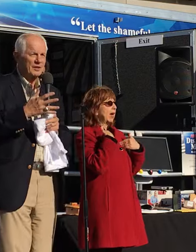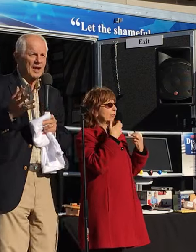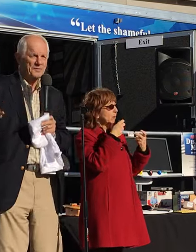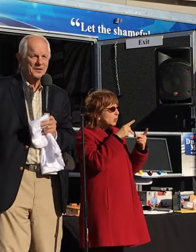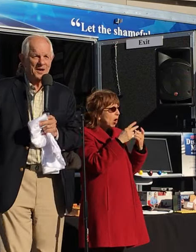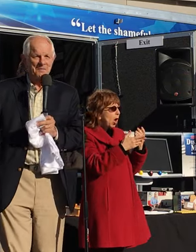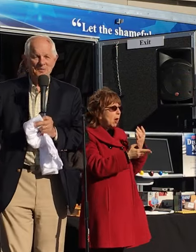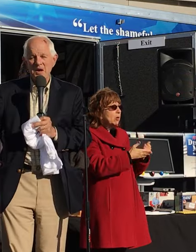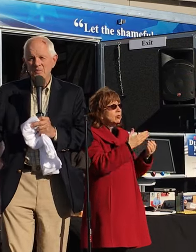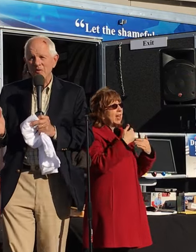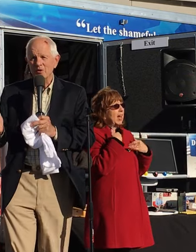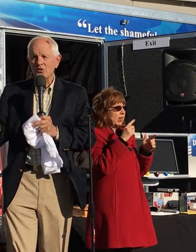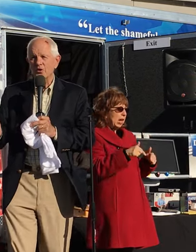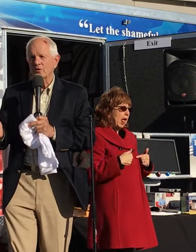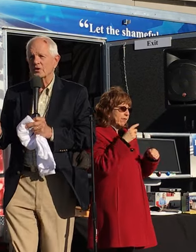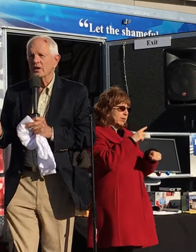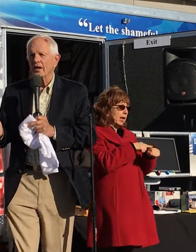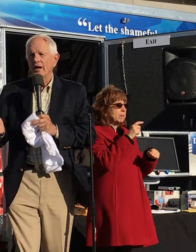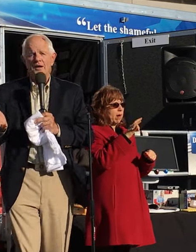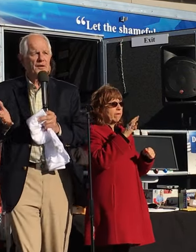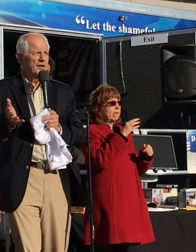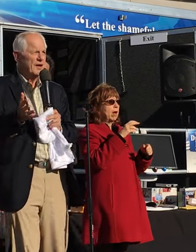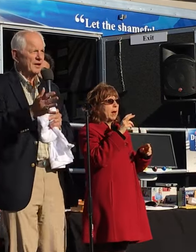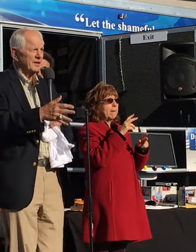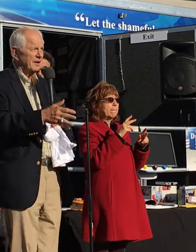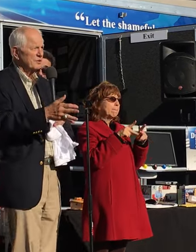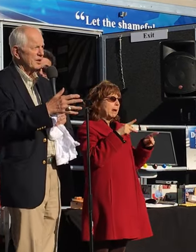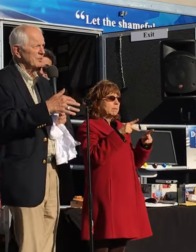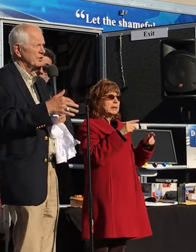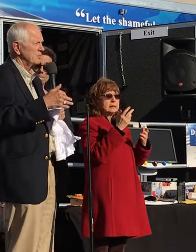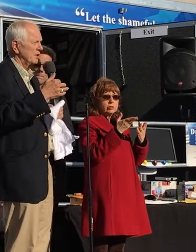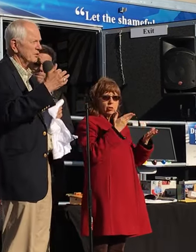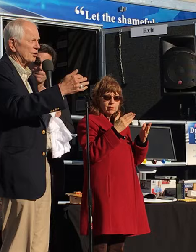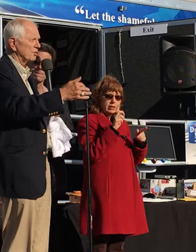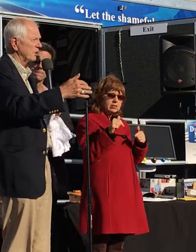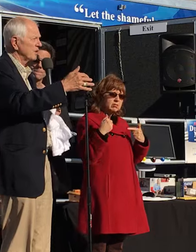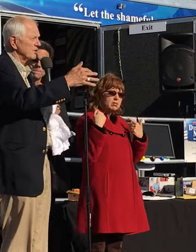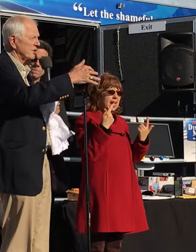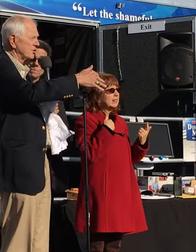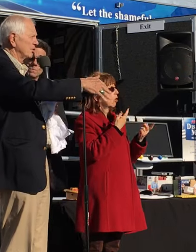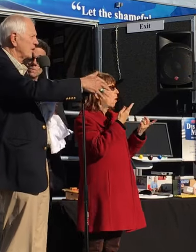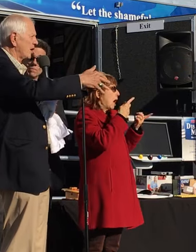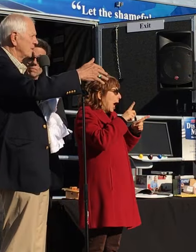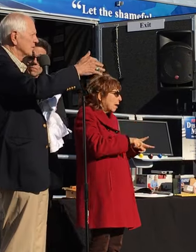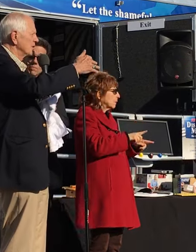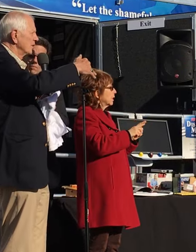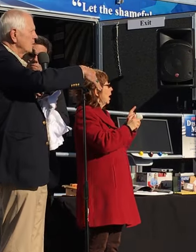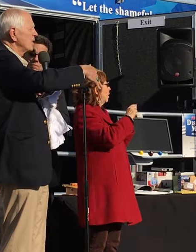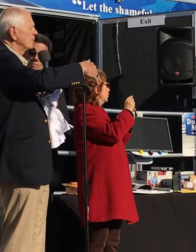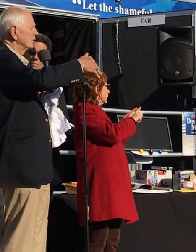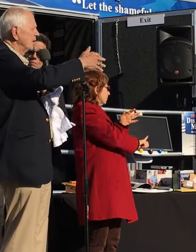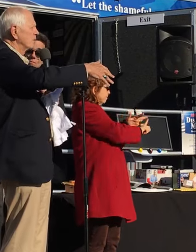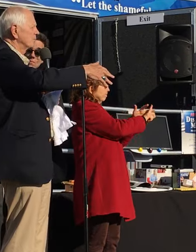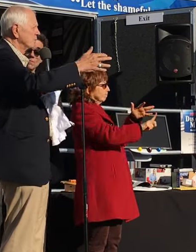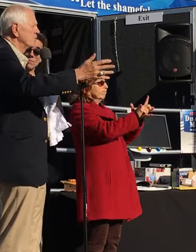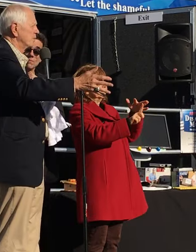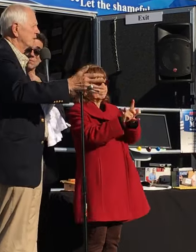and in that I was able to be in certain places at certain times to be able to help the movement